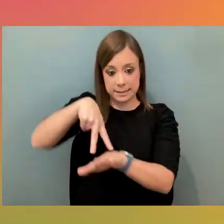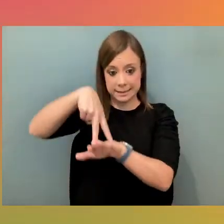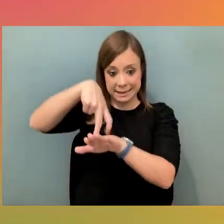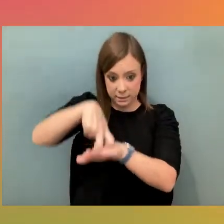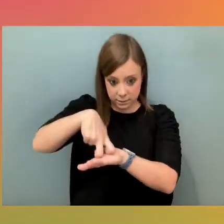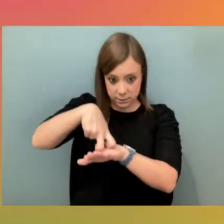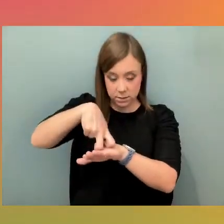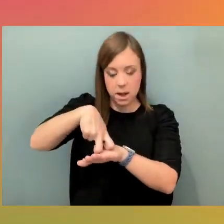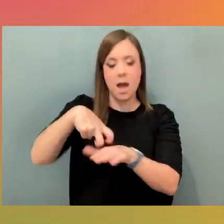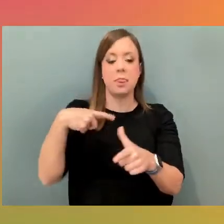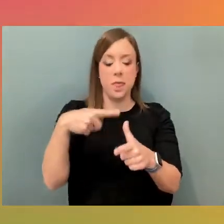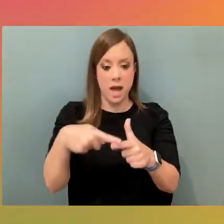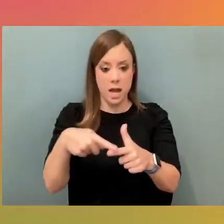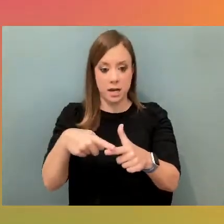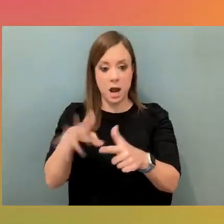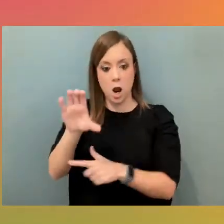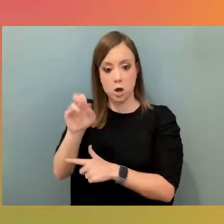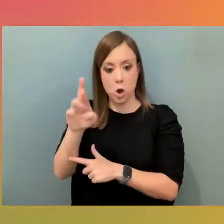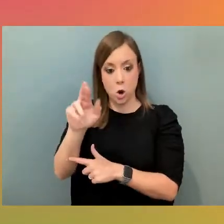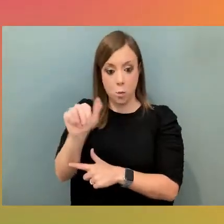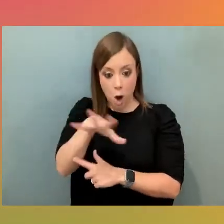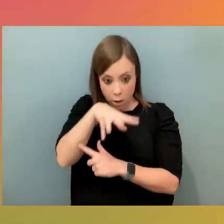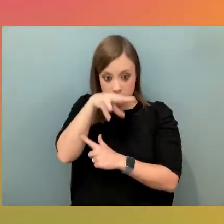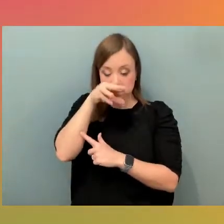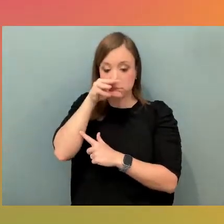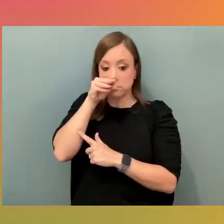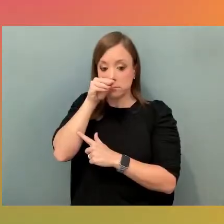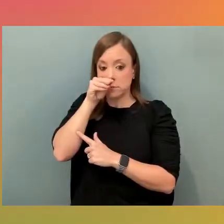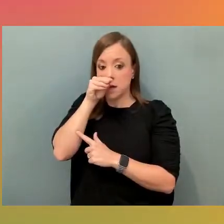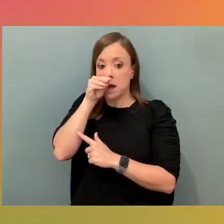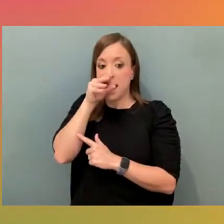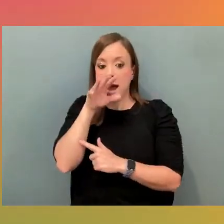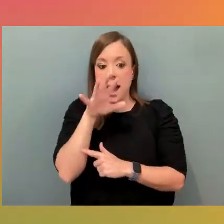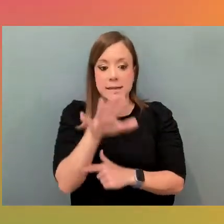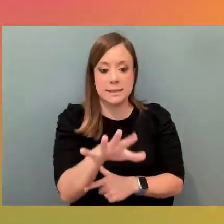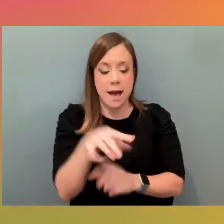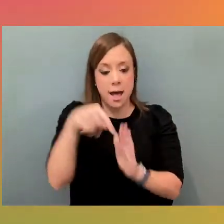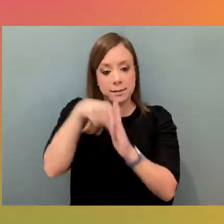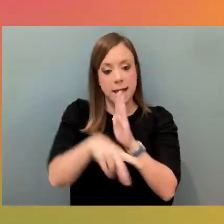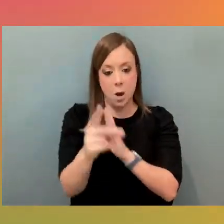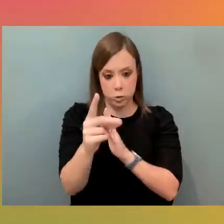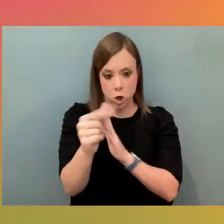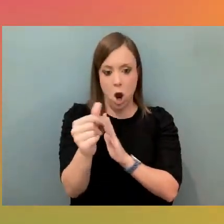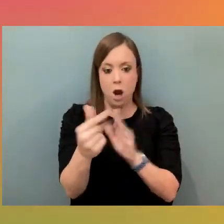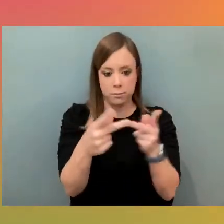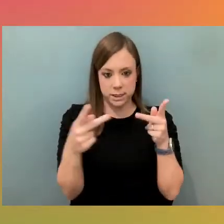EXHALE KNEES CHEST ON CHIN. INHALE SLIDE TO COBRA.